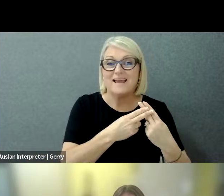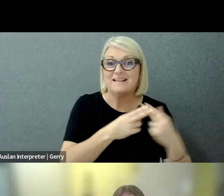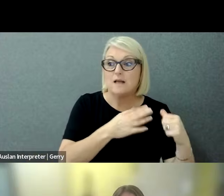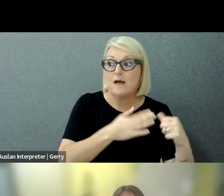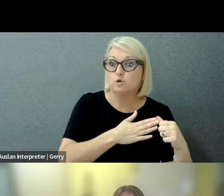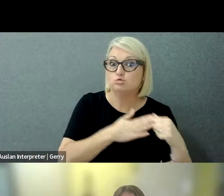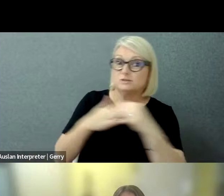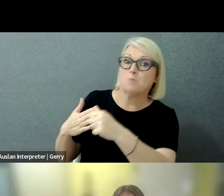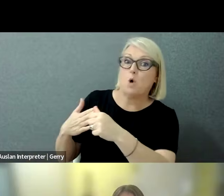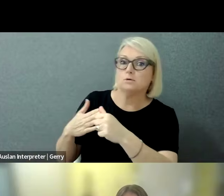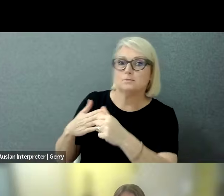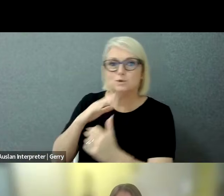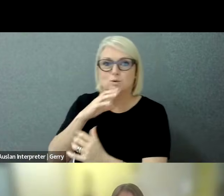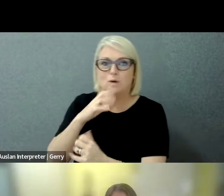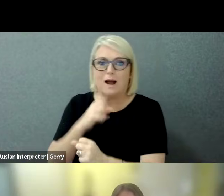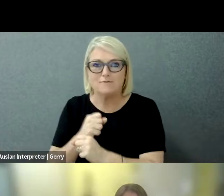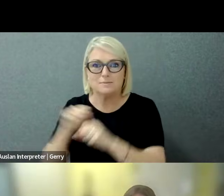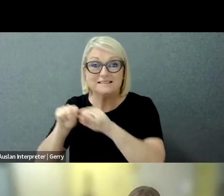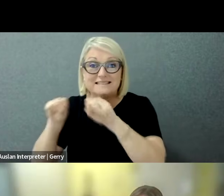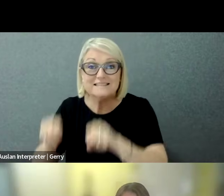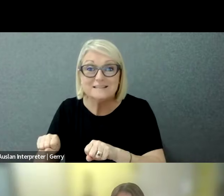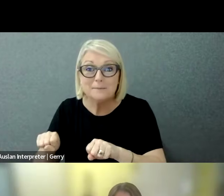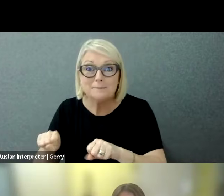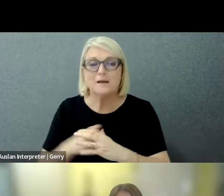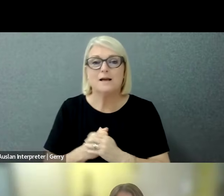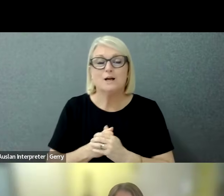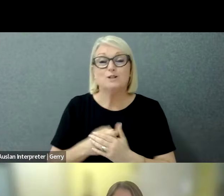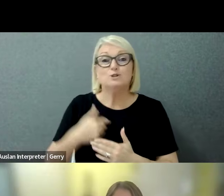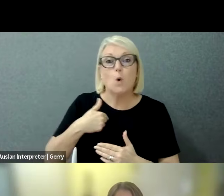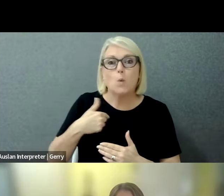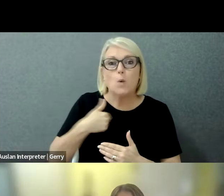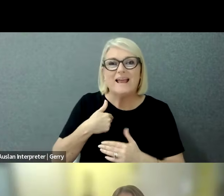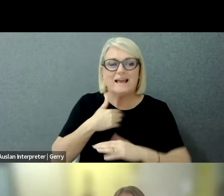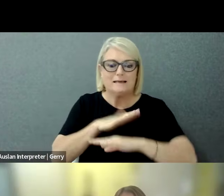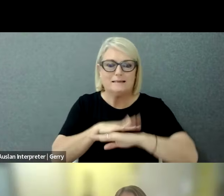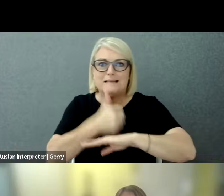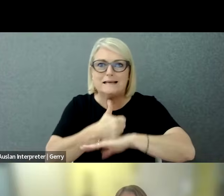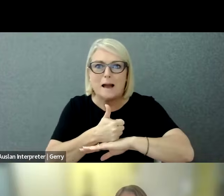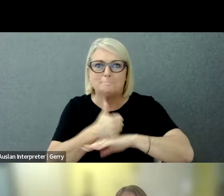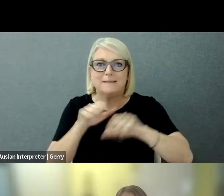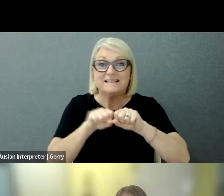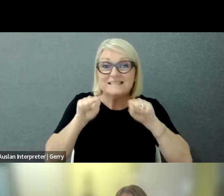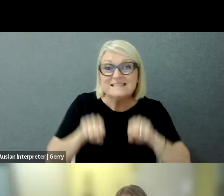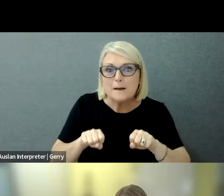up this thing called Thriving Kids and then try and manipulate people into it. And so as much as